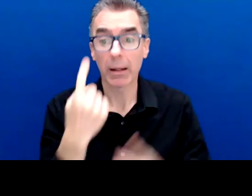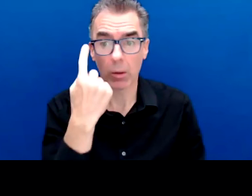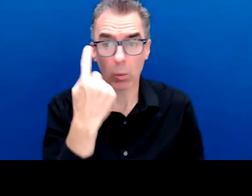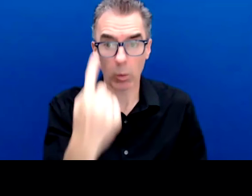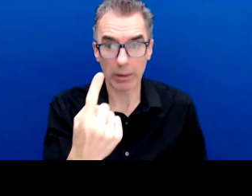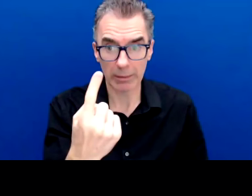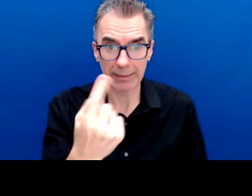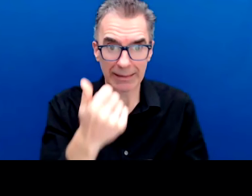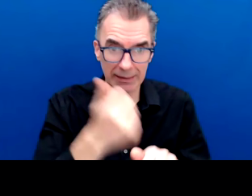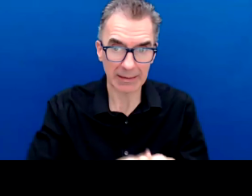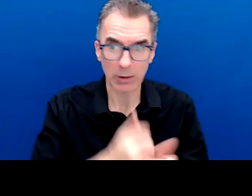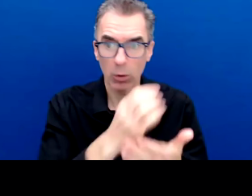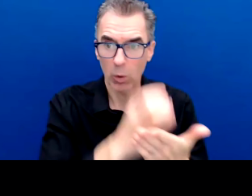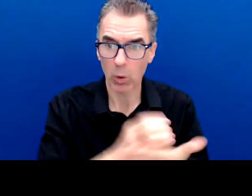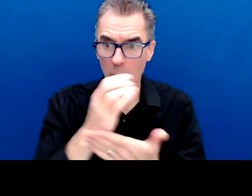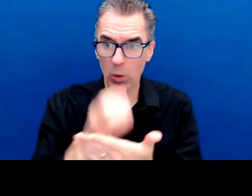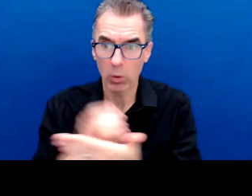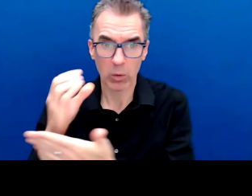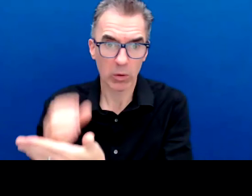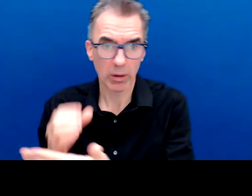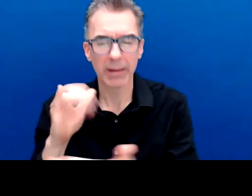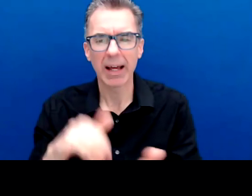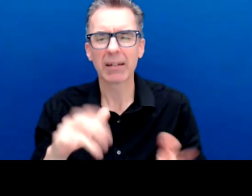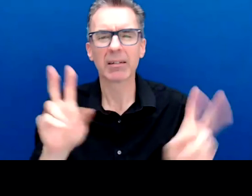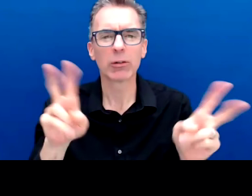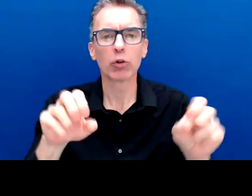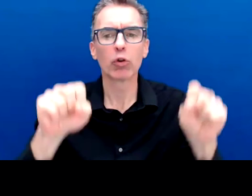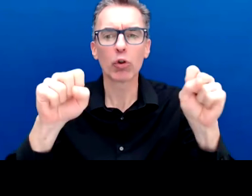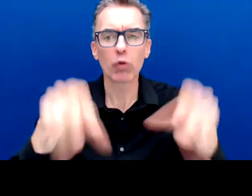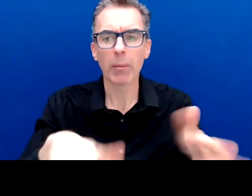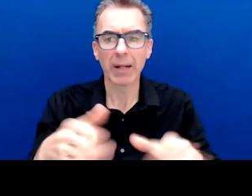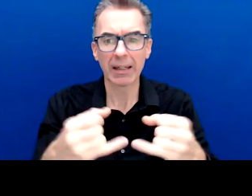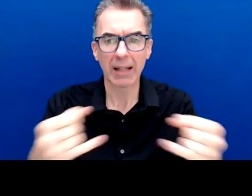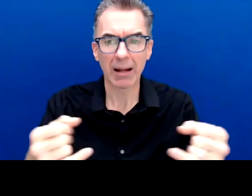some weeks before the drop deadline. The drop deadline for a W in the course.